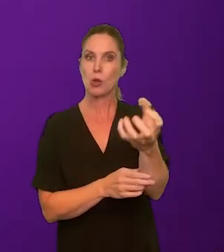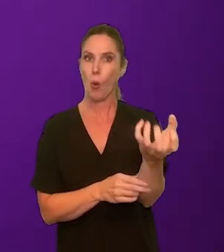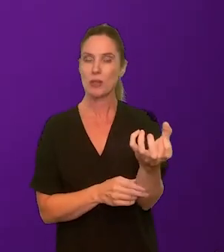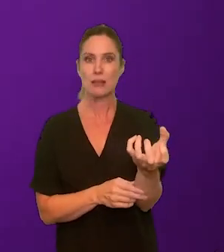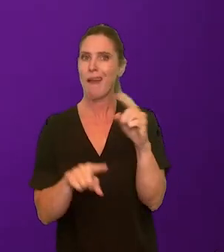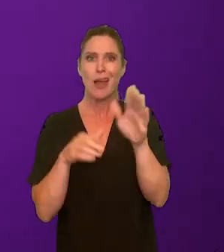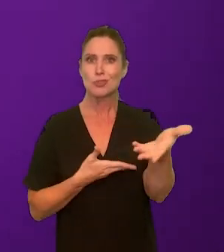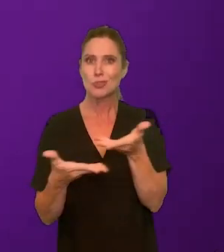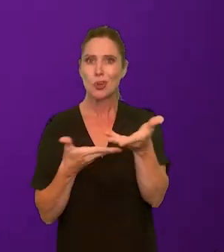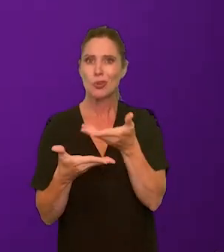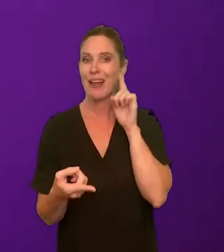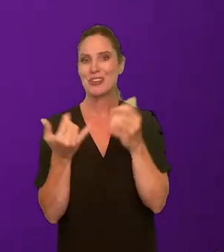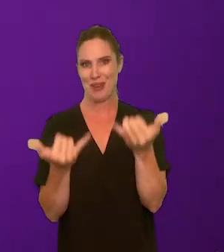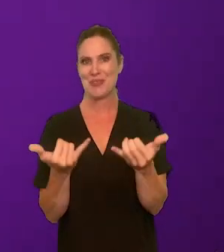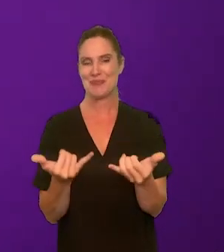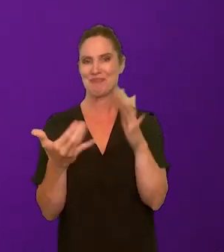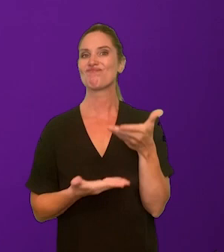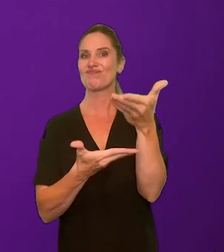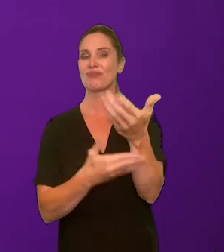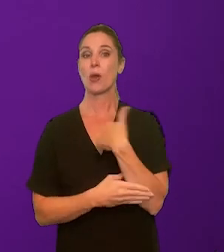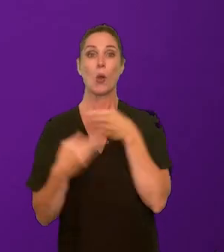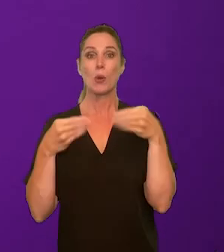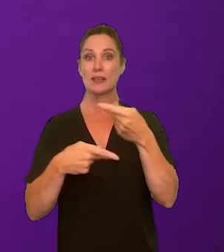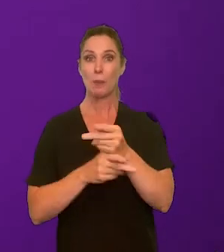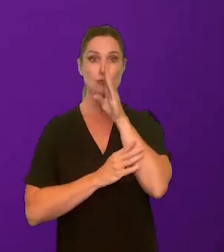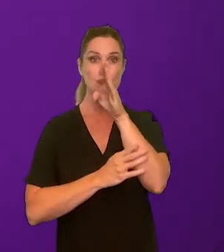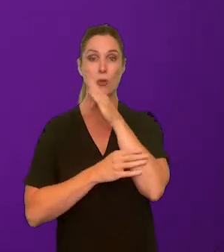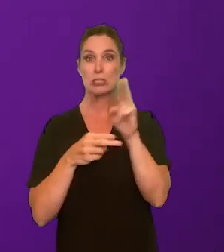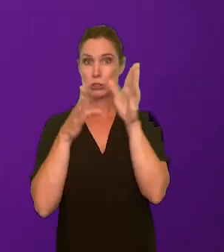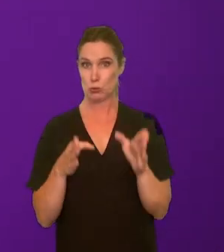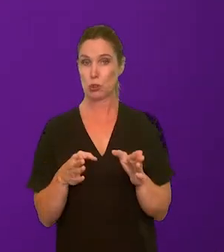We sell our products directly to the users or through their occupational therapists.